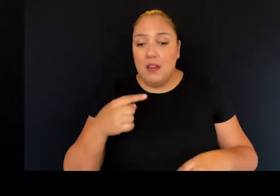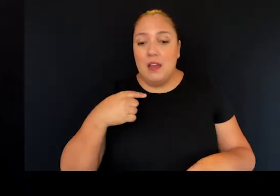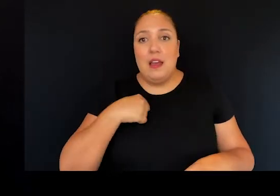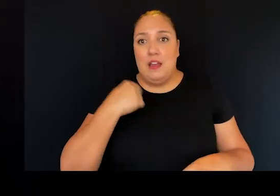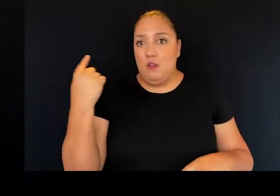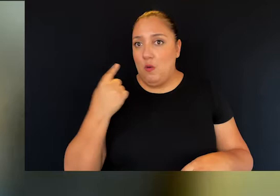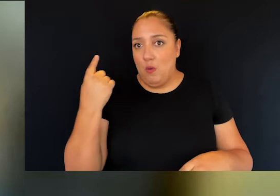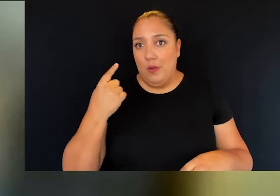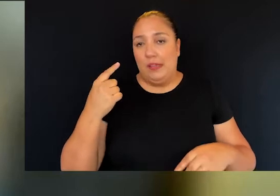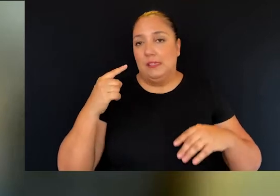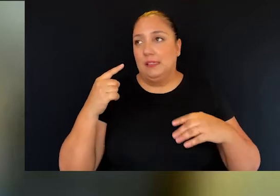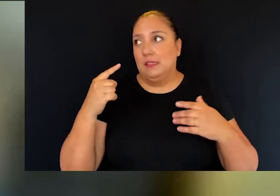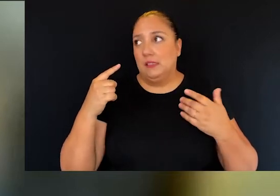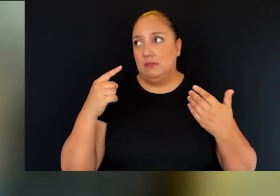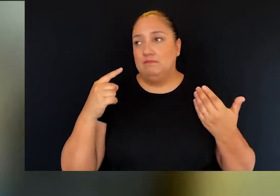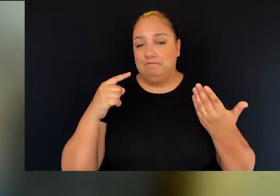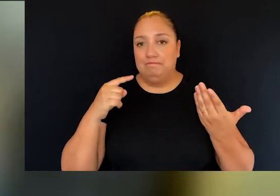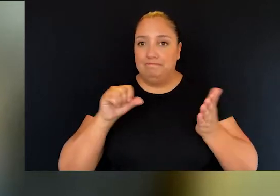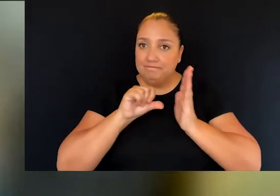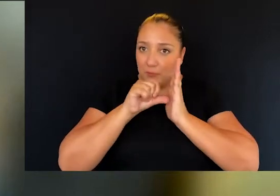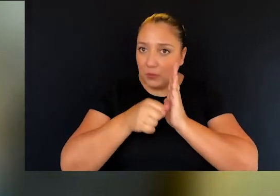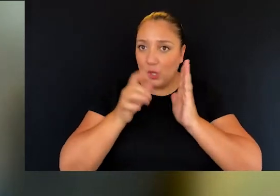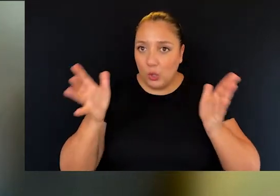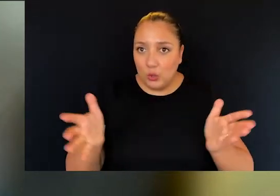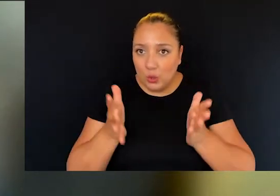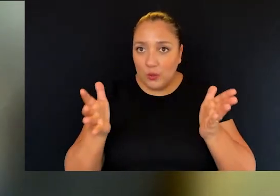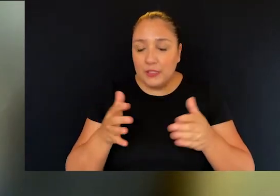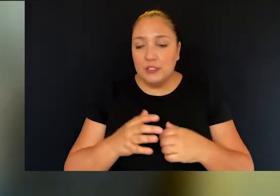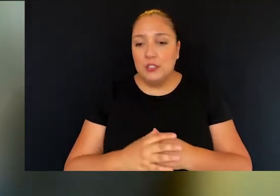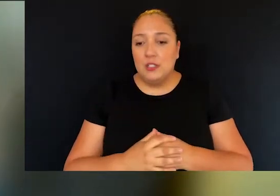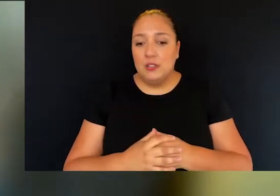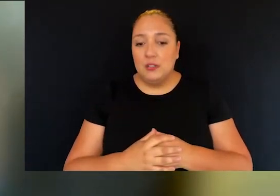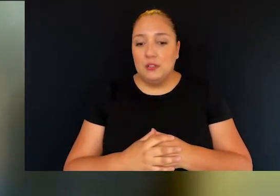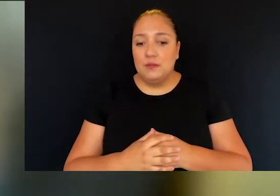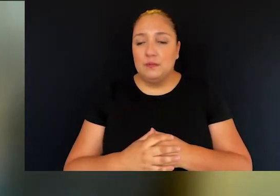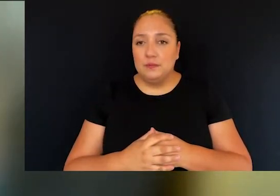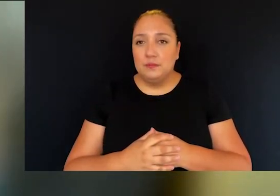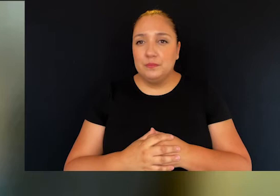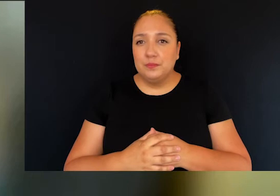that you're not seeking to necessarily put the other person in their place, so to speak.